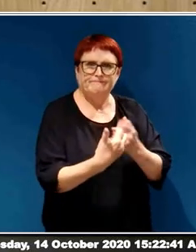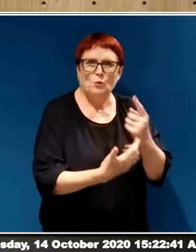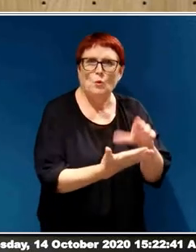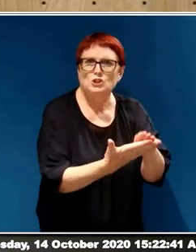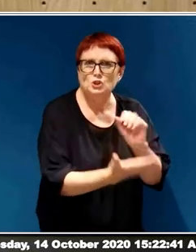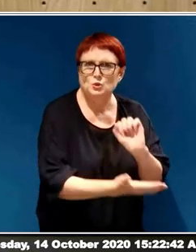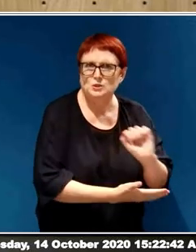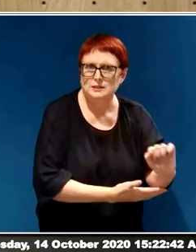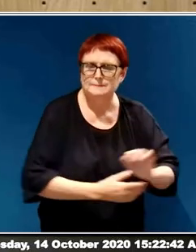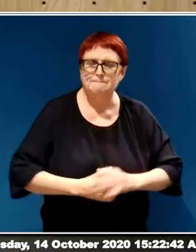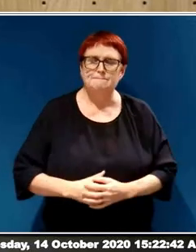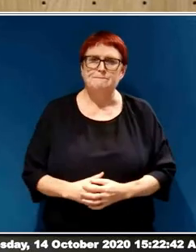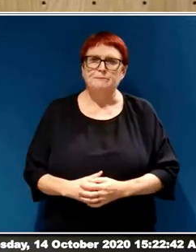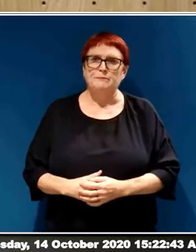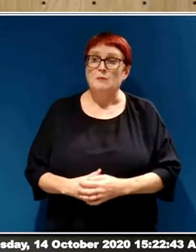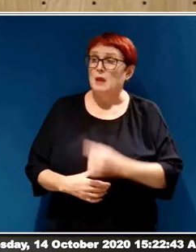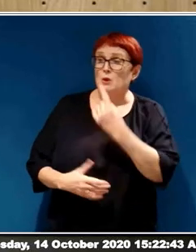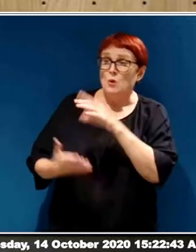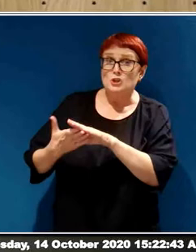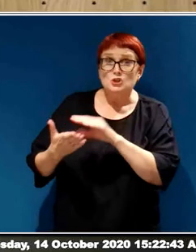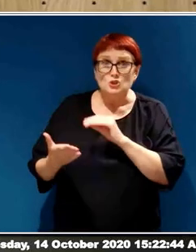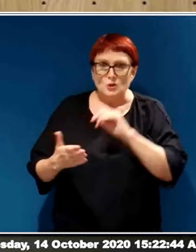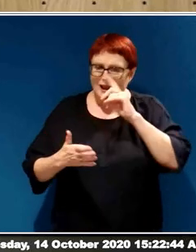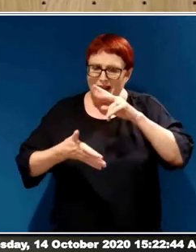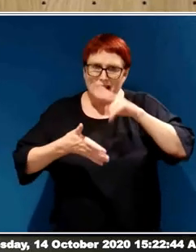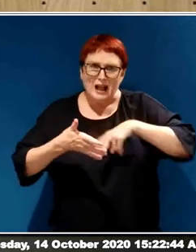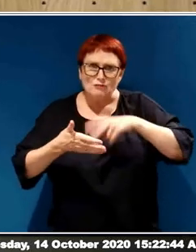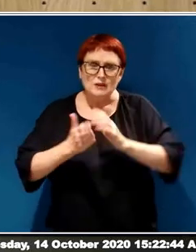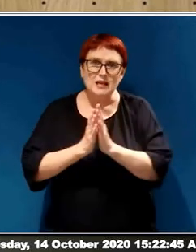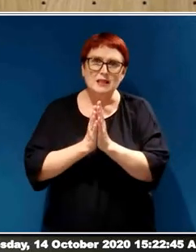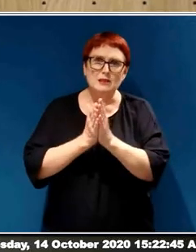teachers spend their time thinking about “why is this text important?”, and